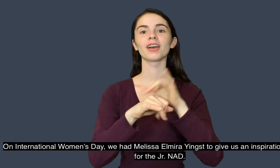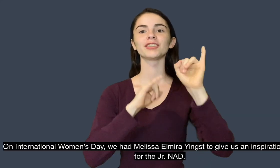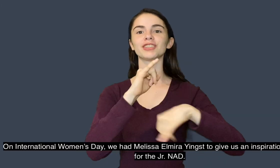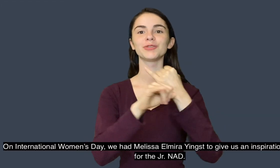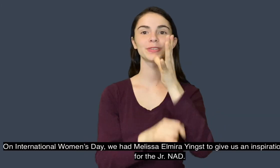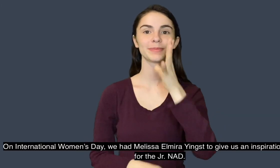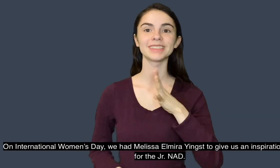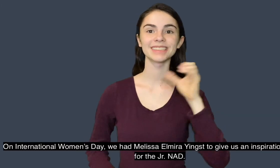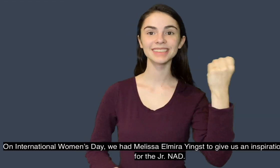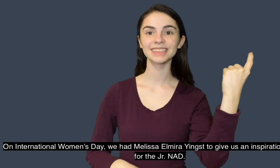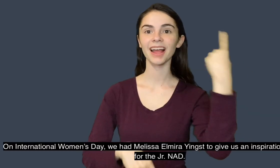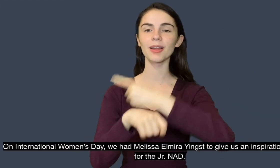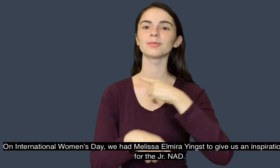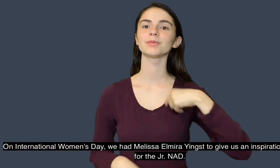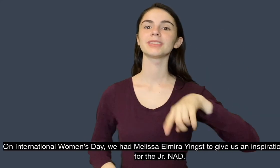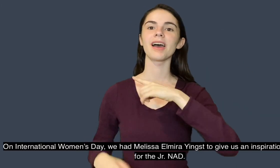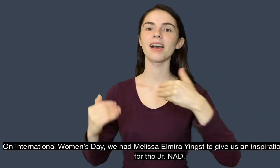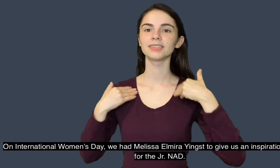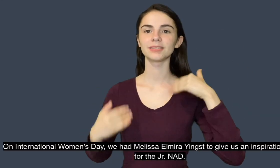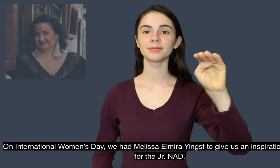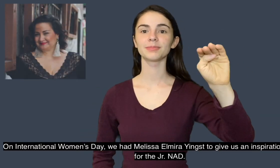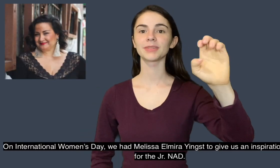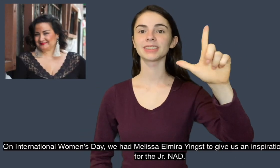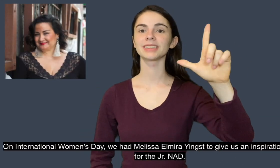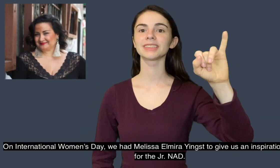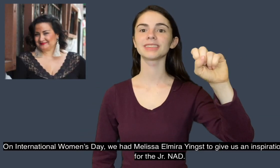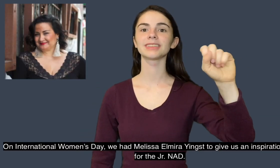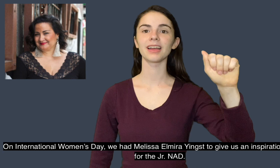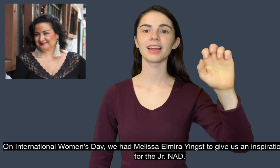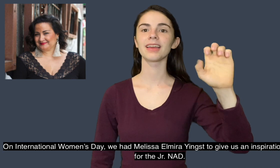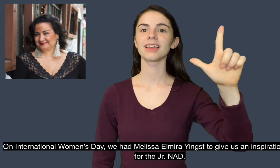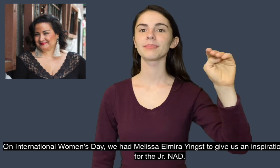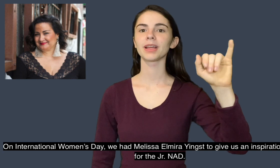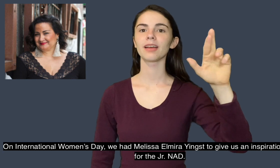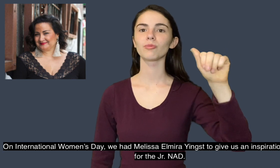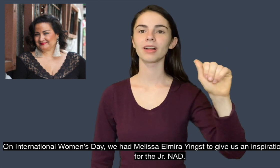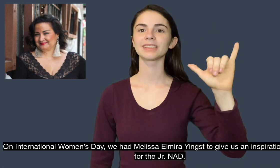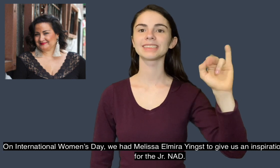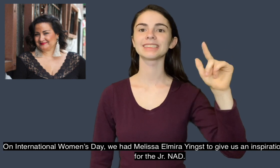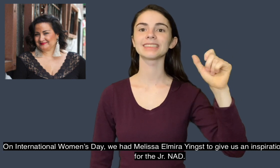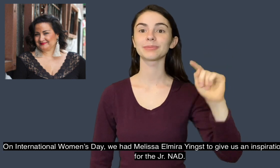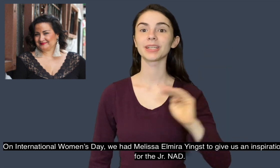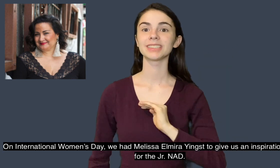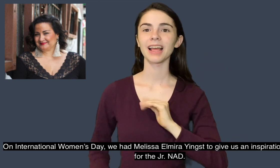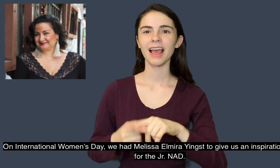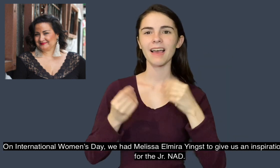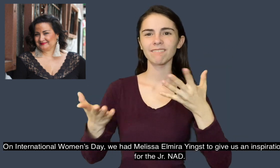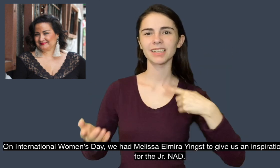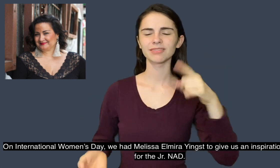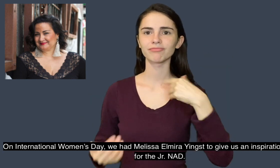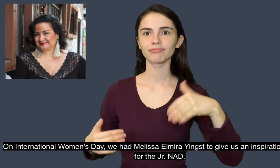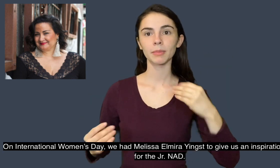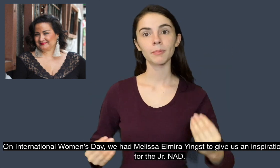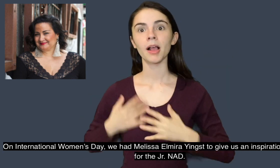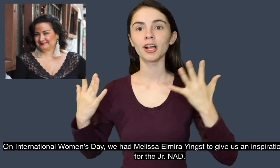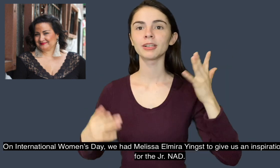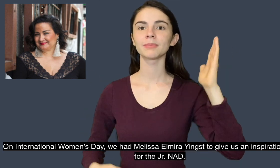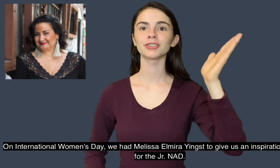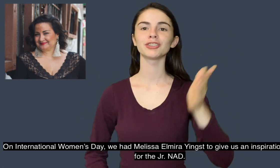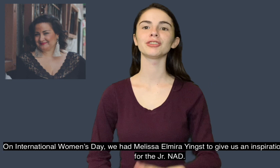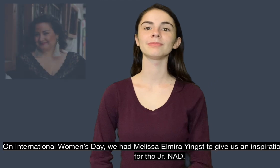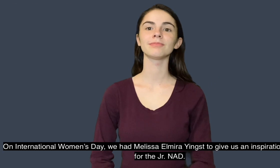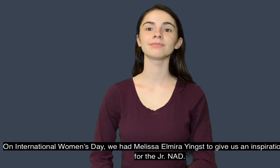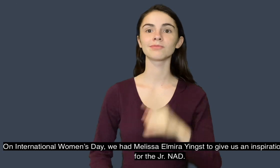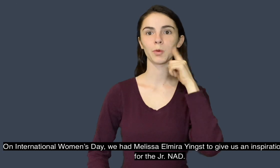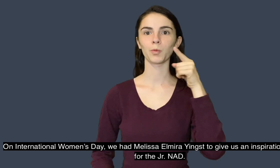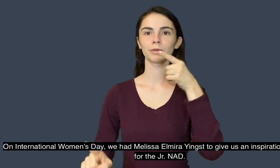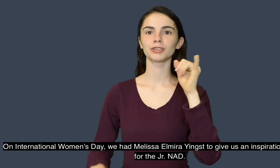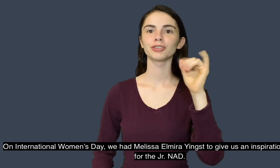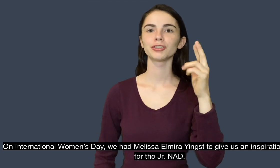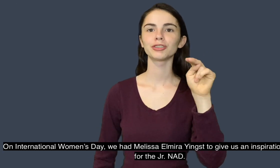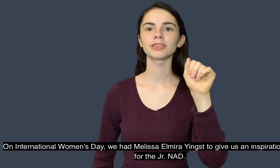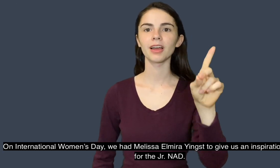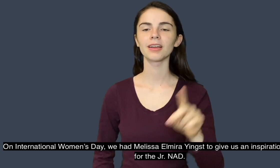On International Women’s Day, we had Melissa Elmira Yingst to give us an inspirational speech for the Jr. NAD.